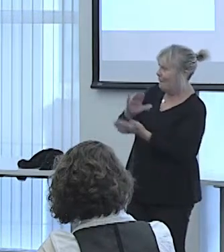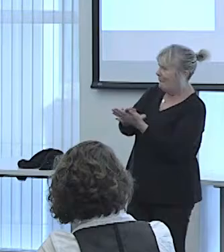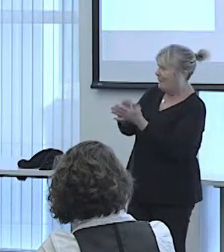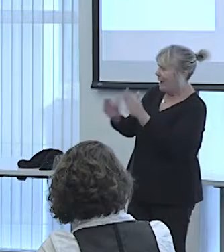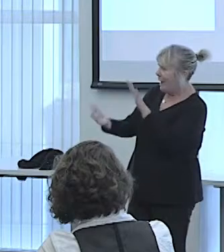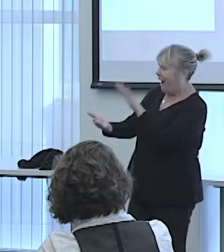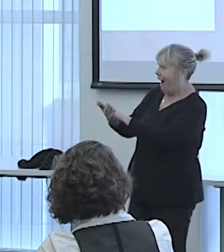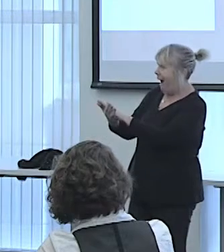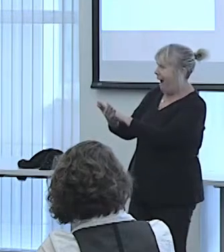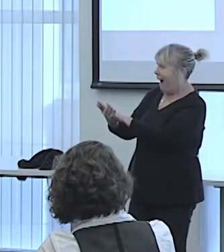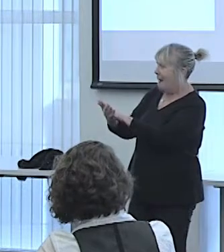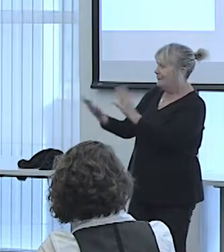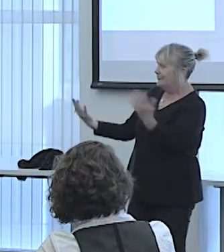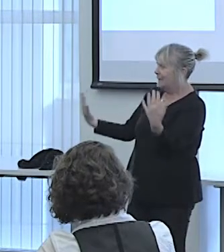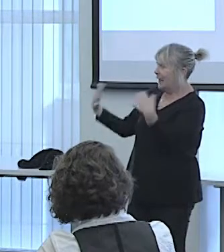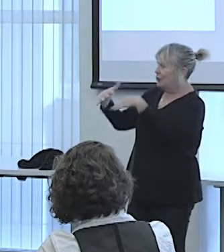complicated to sexuality.